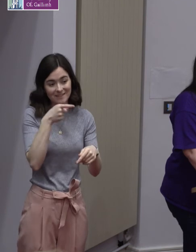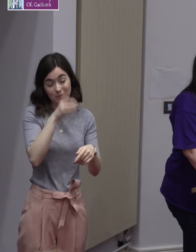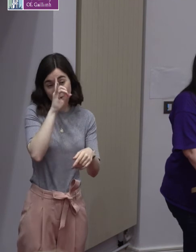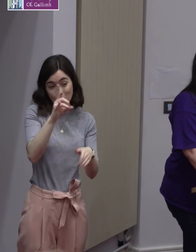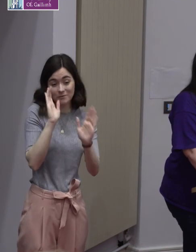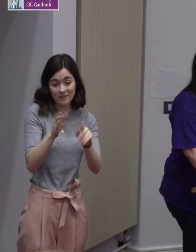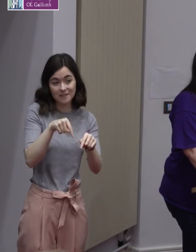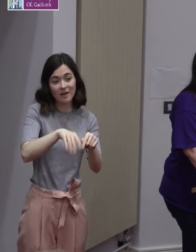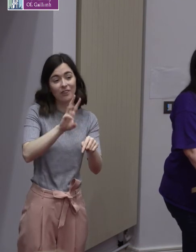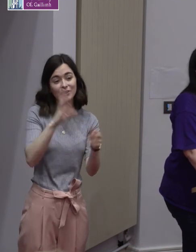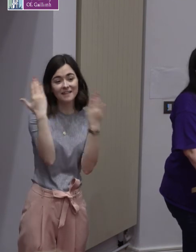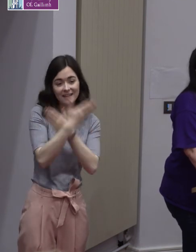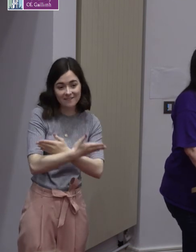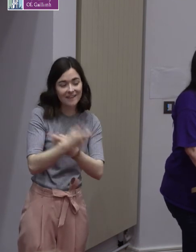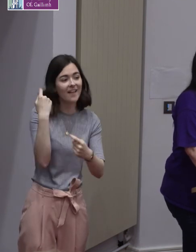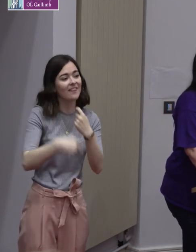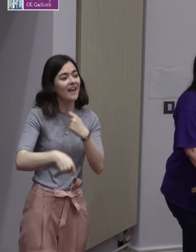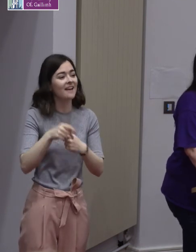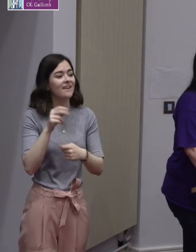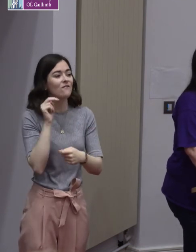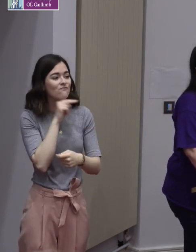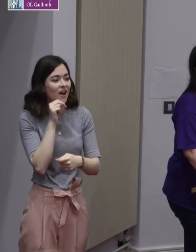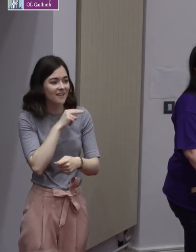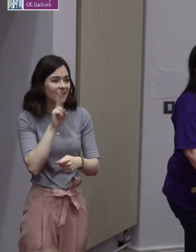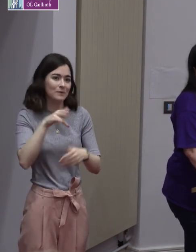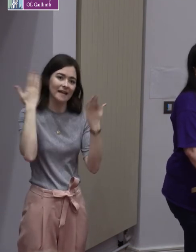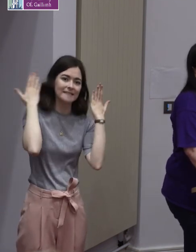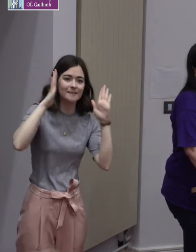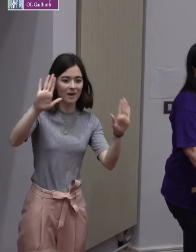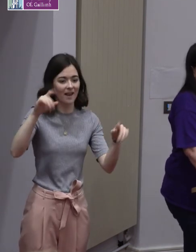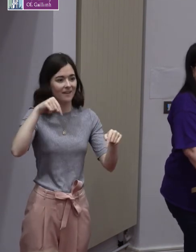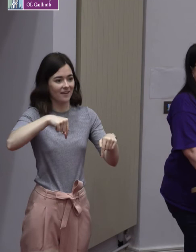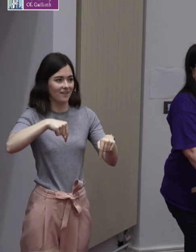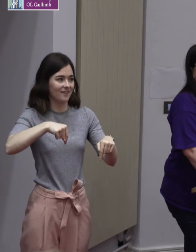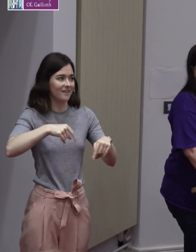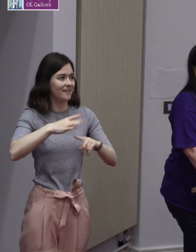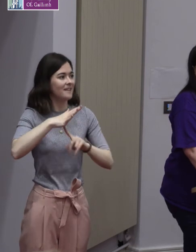by Thursday evening and then Friday, we will display the piece here in the main room.